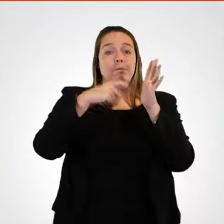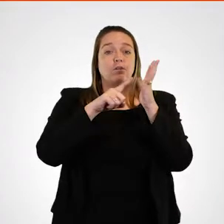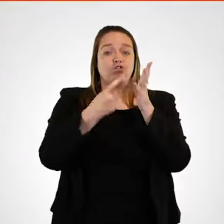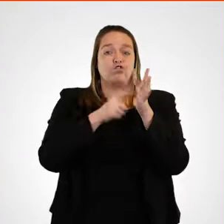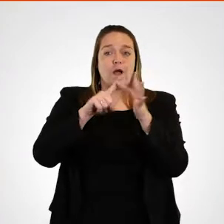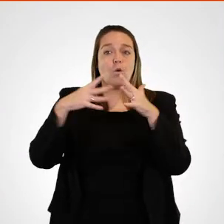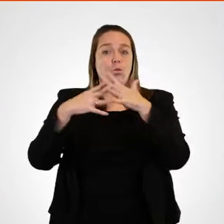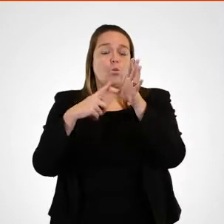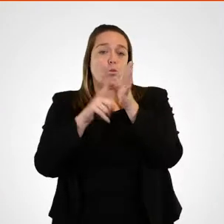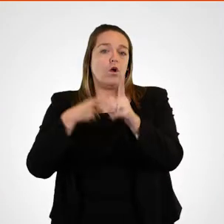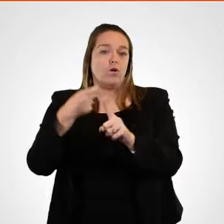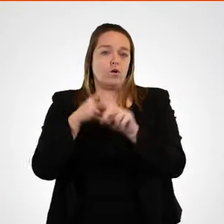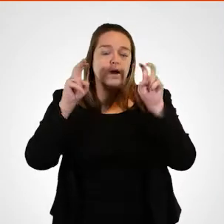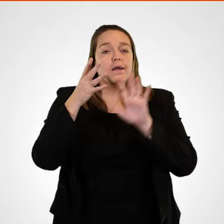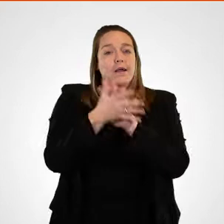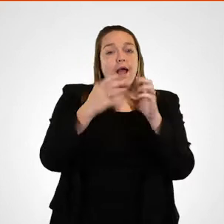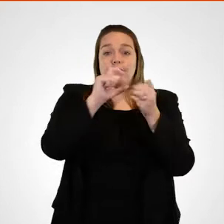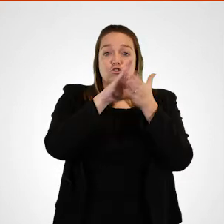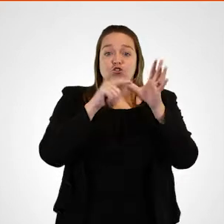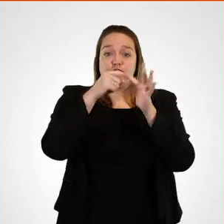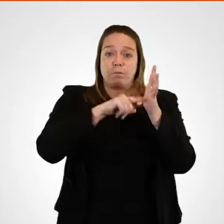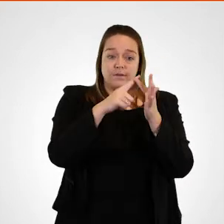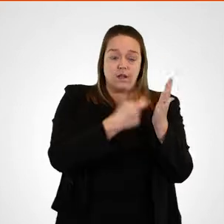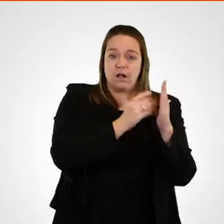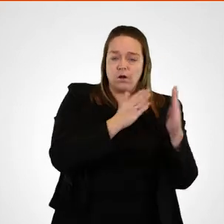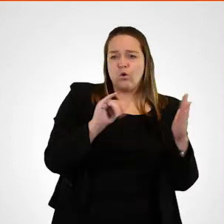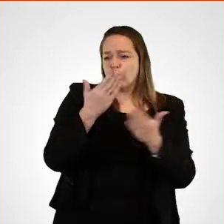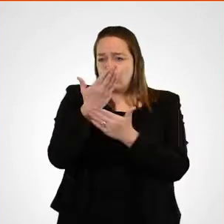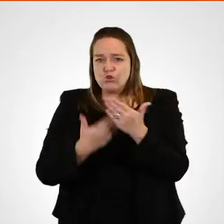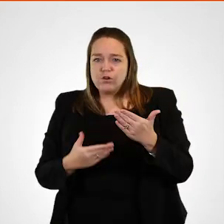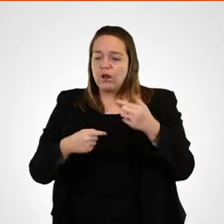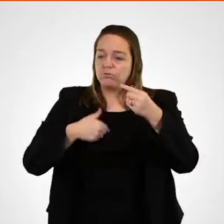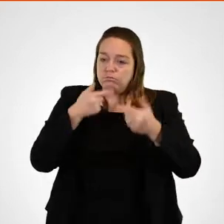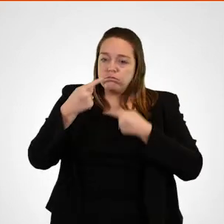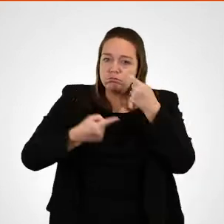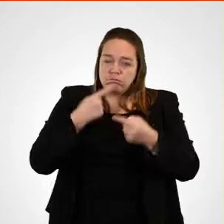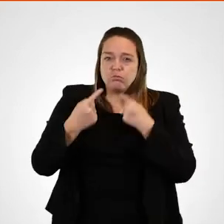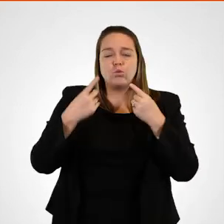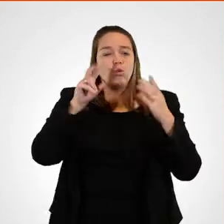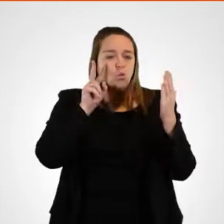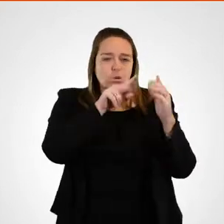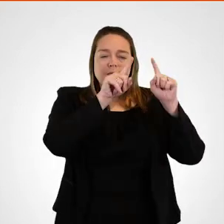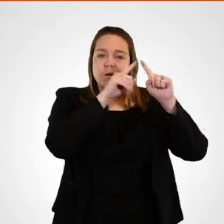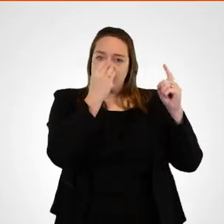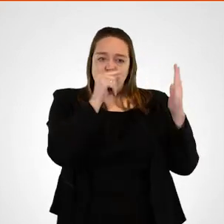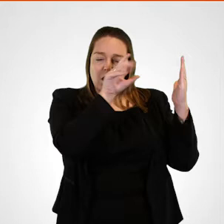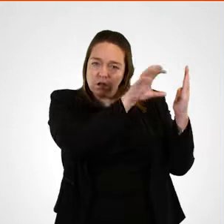where we walk through the chapter or we walk through the story and we look at the pictures. That way we activate the brain and we say,